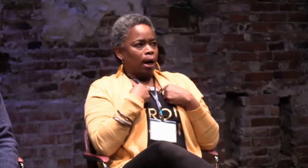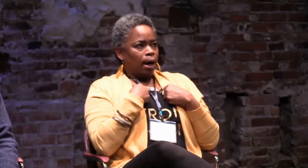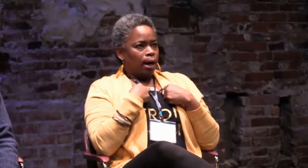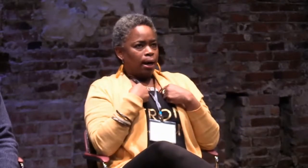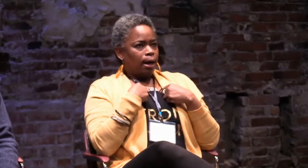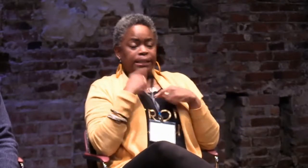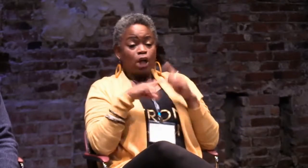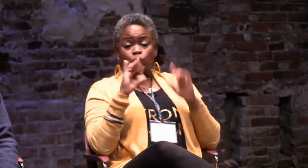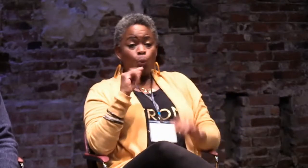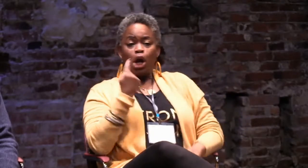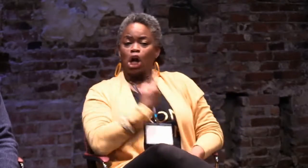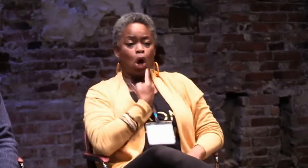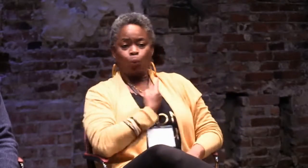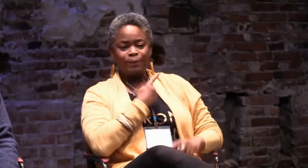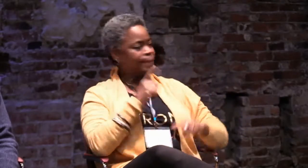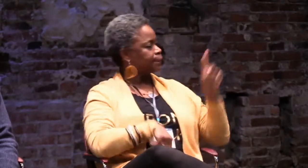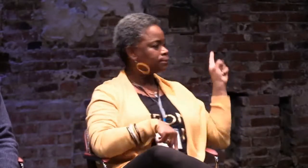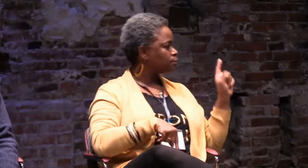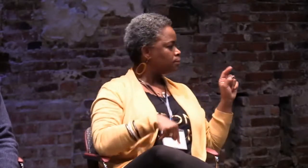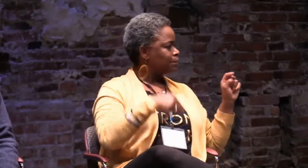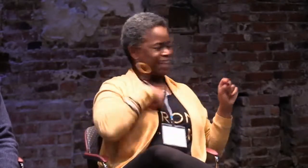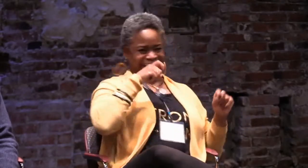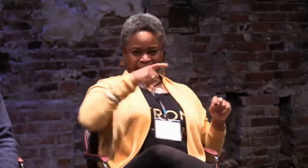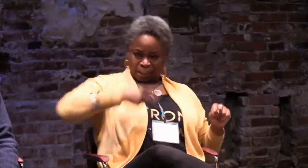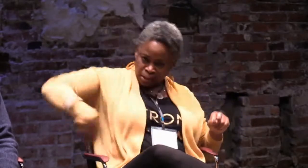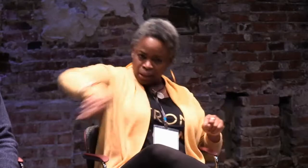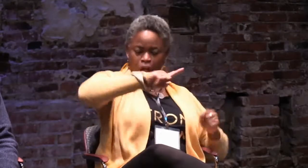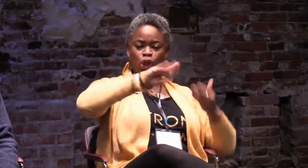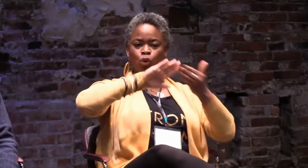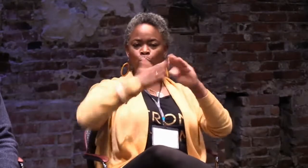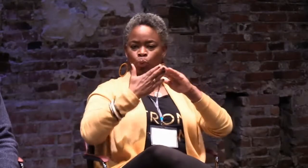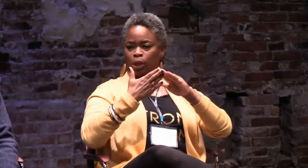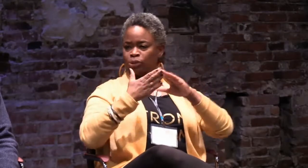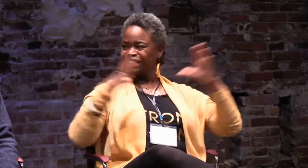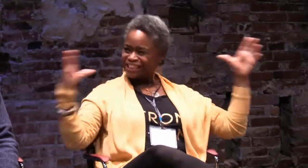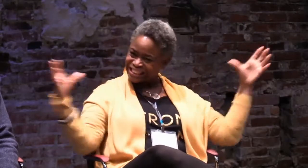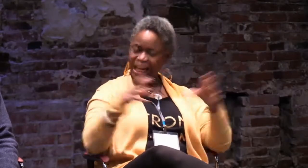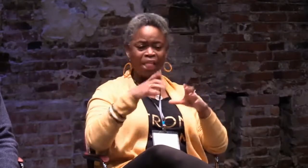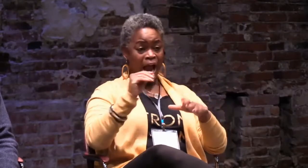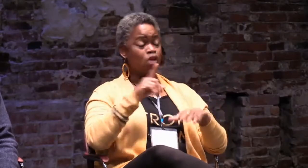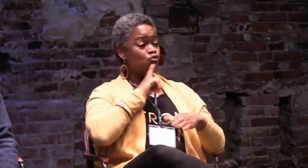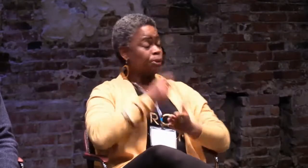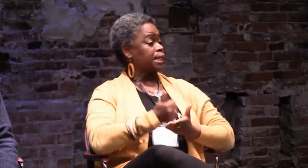There are so many opportunities being misneglected. I can't do it alone, and certainly I'm not alone.